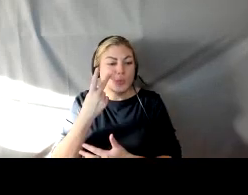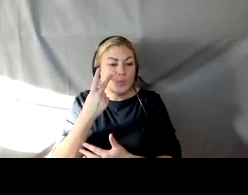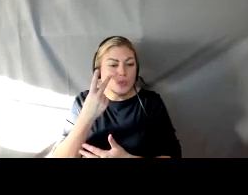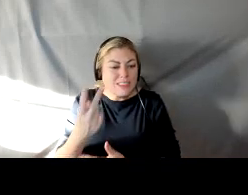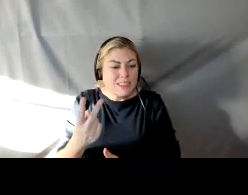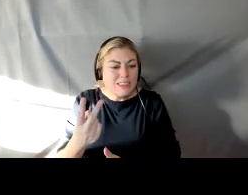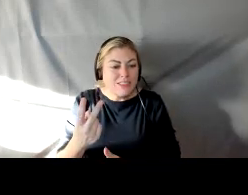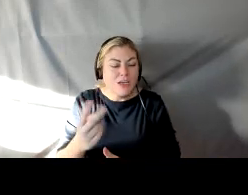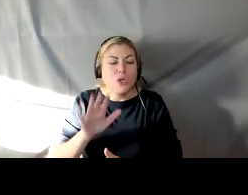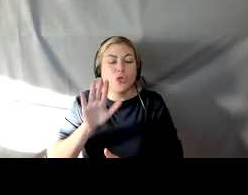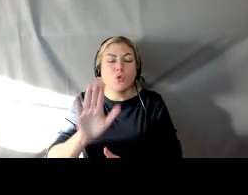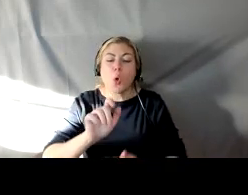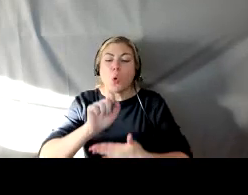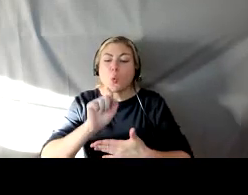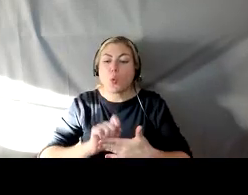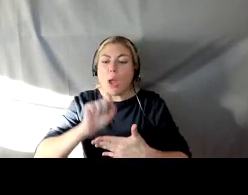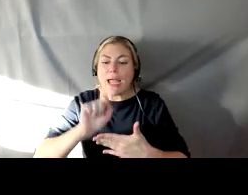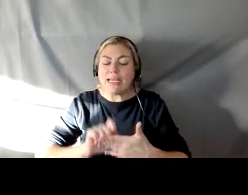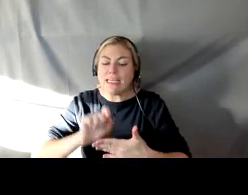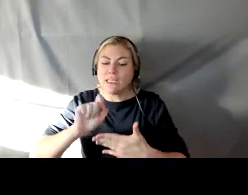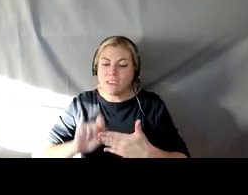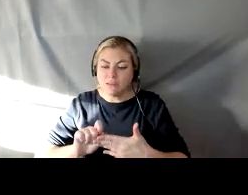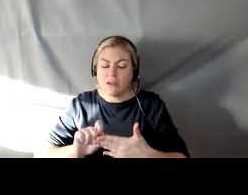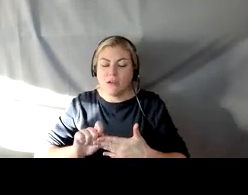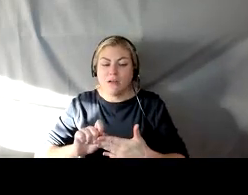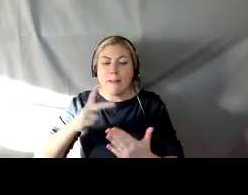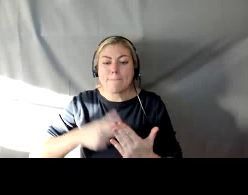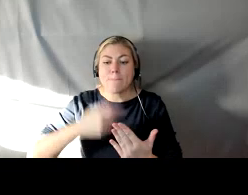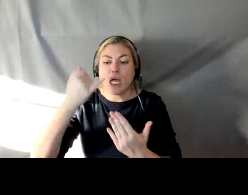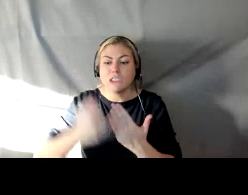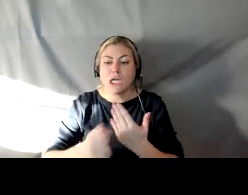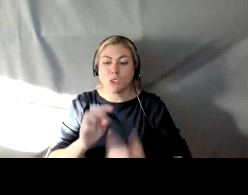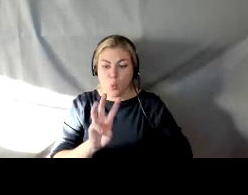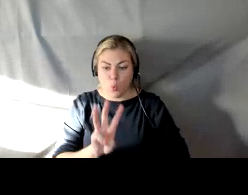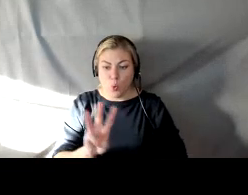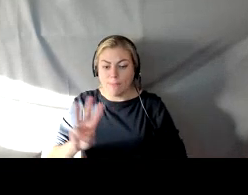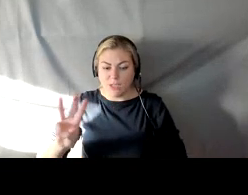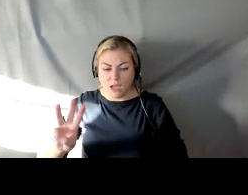And that is here on this slide and it's been put in the chat and we also have a